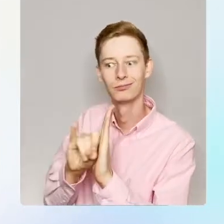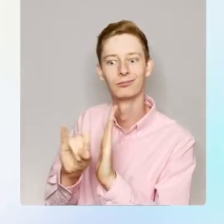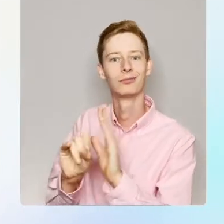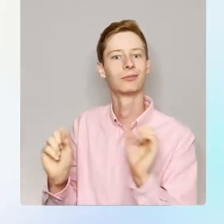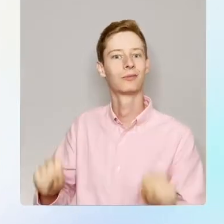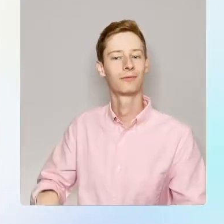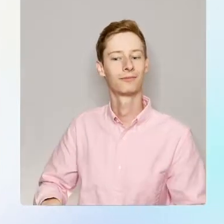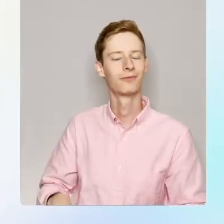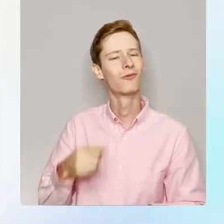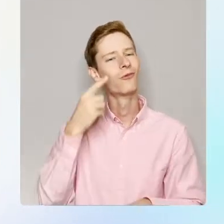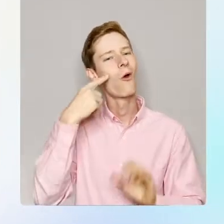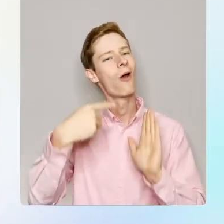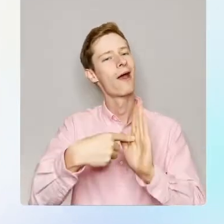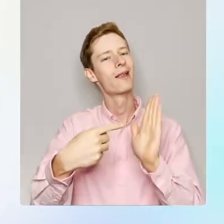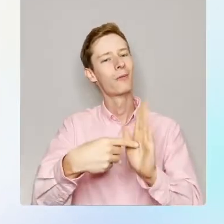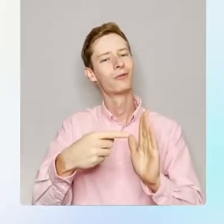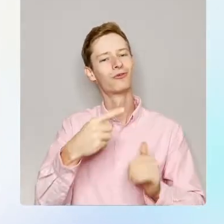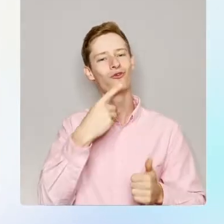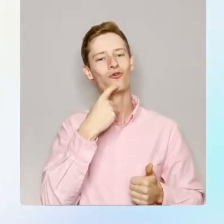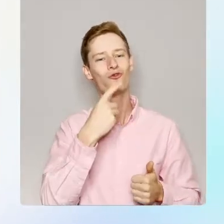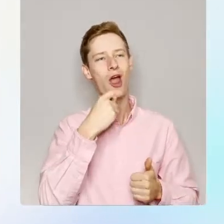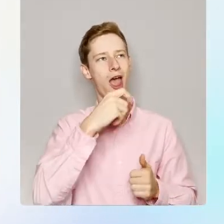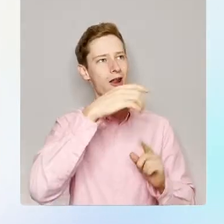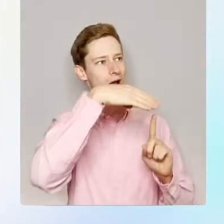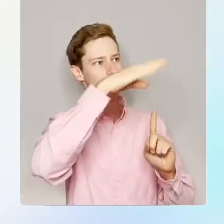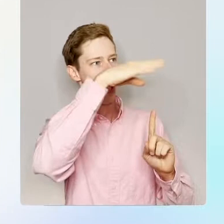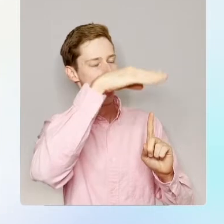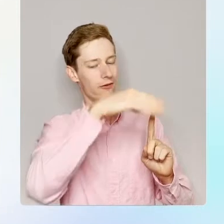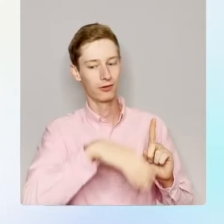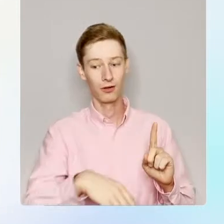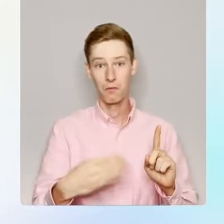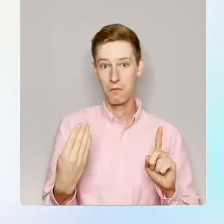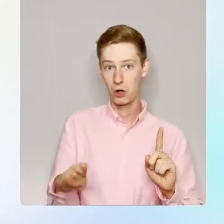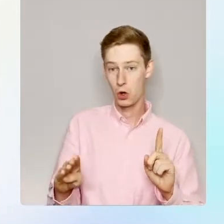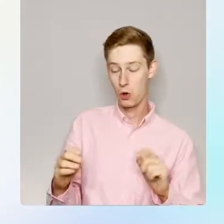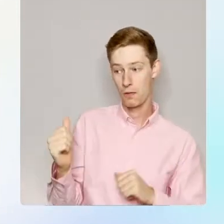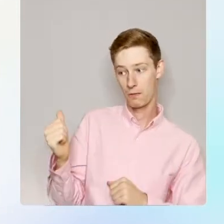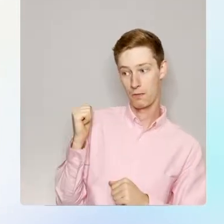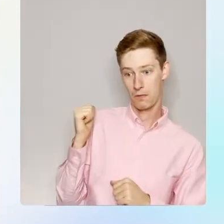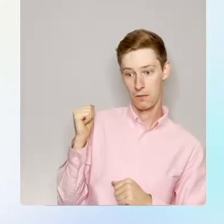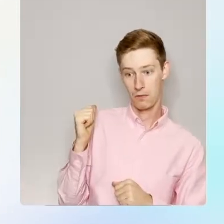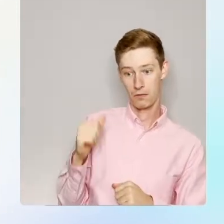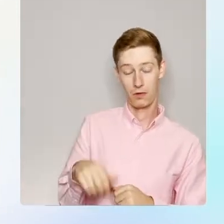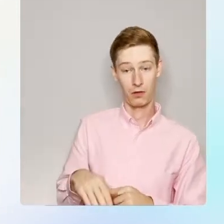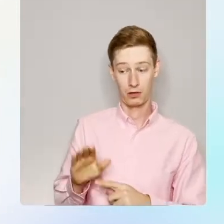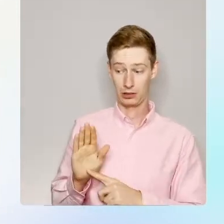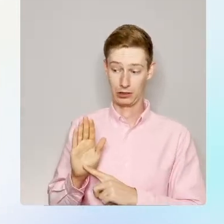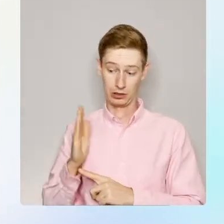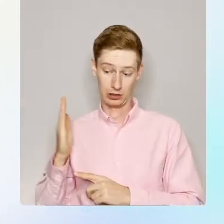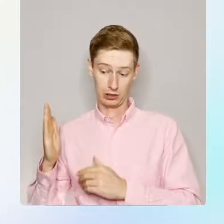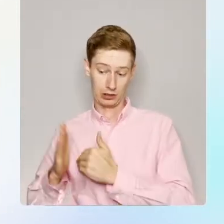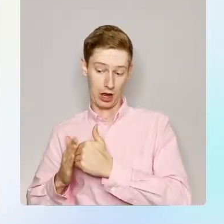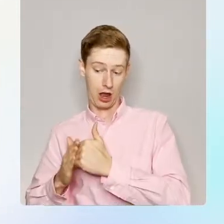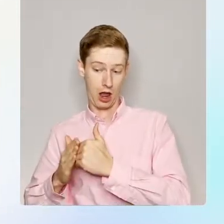where we have sound sources above us in red, behind and below us in blue, and off to the side of us in green,